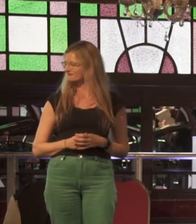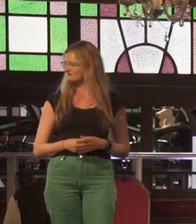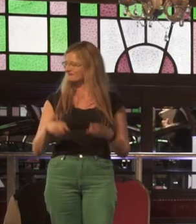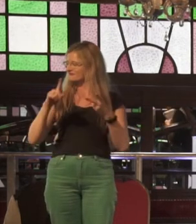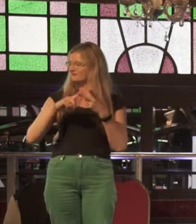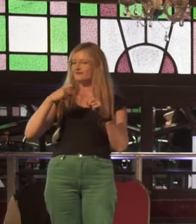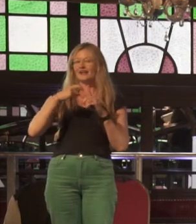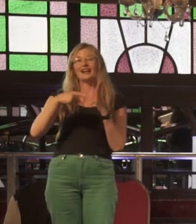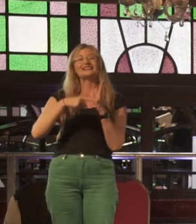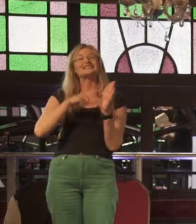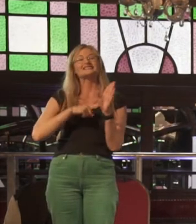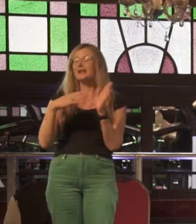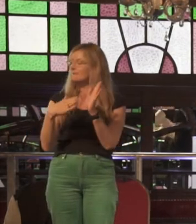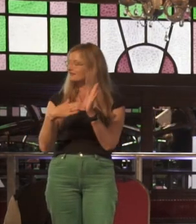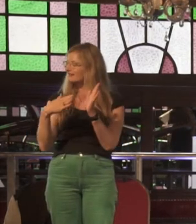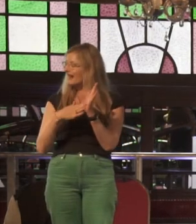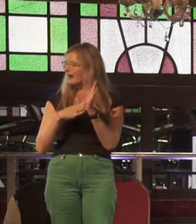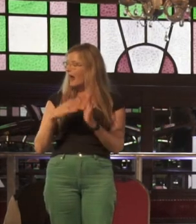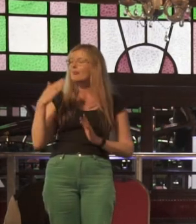Kitty Messalina for the Black Comedian Showcase